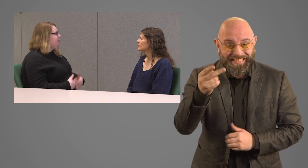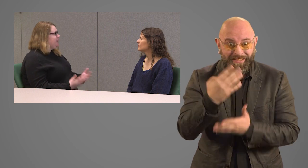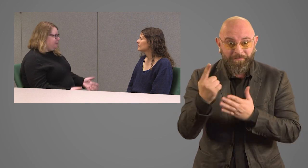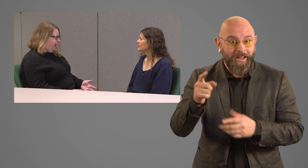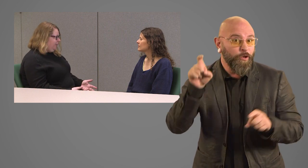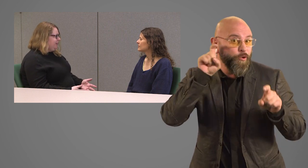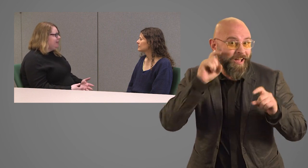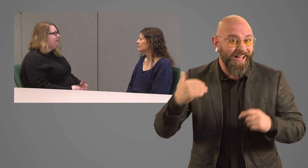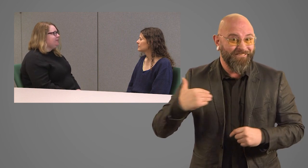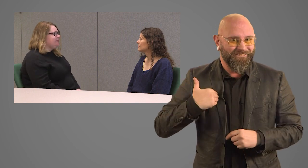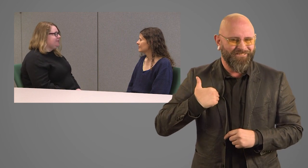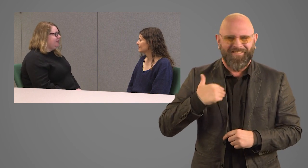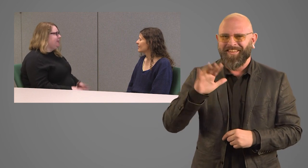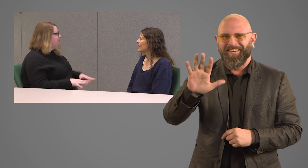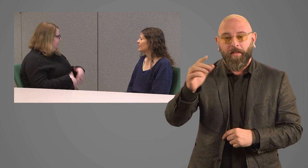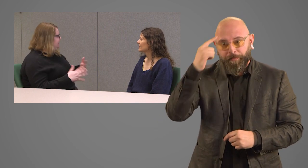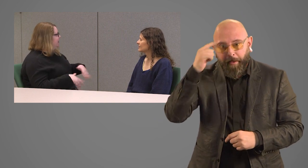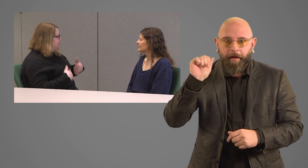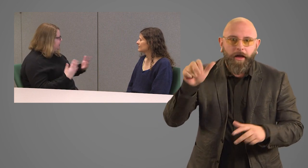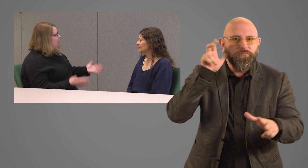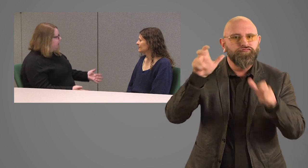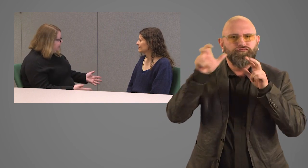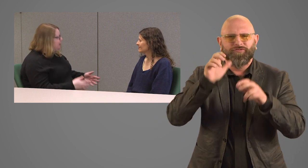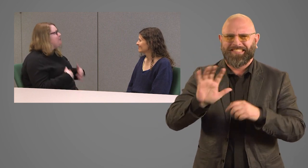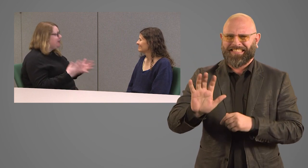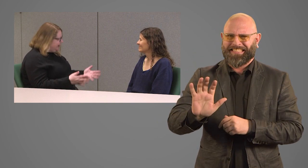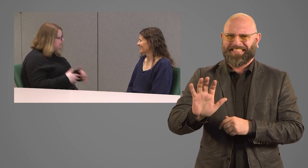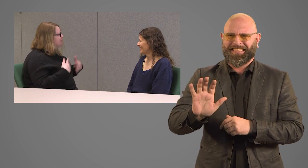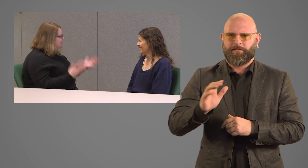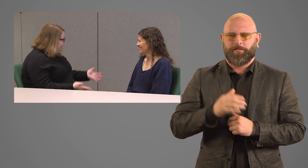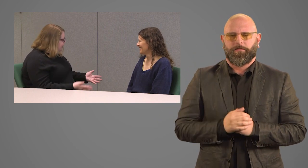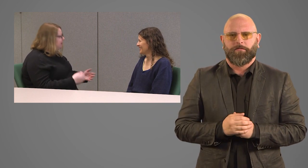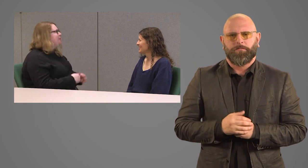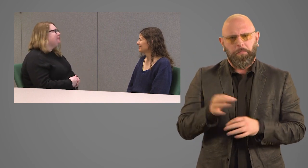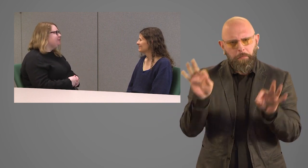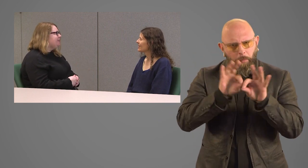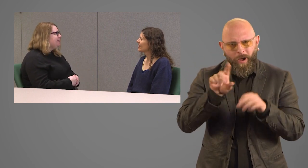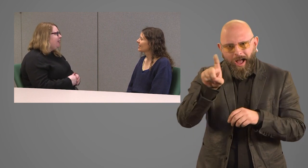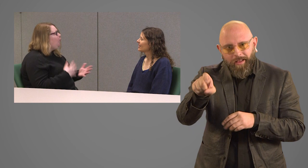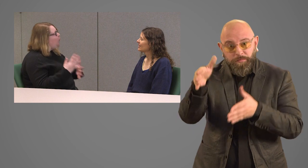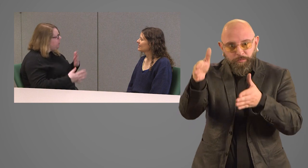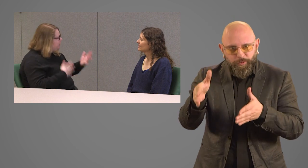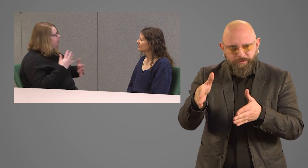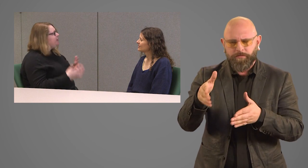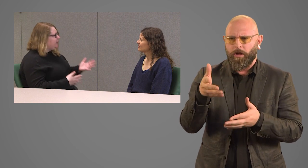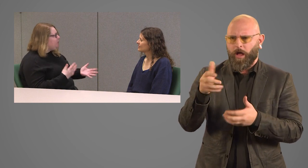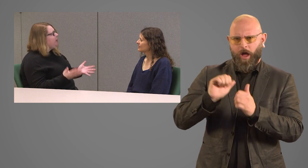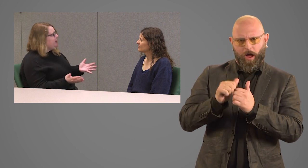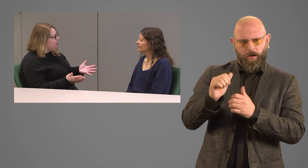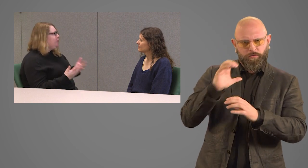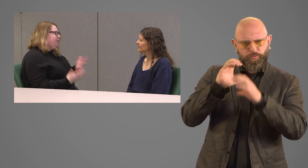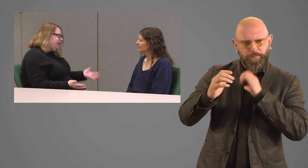Don't assume that the person can hear and understand you just because he or she is wearing a hearing aid.